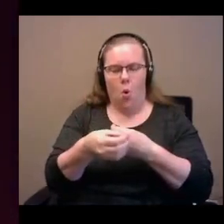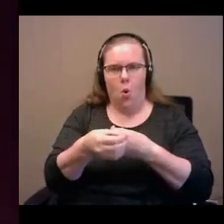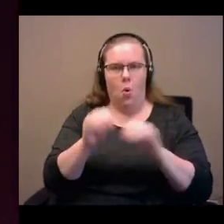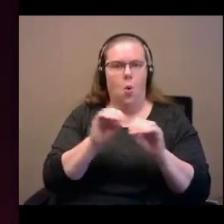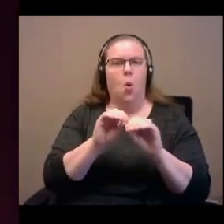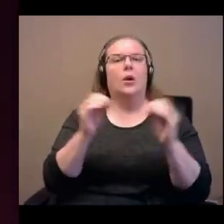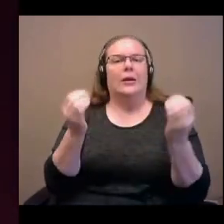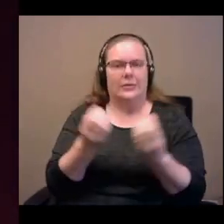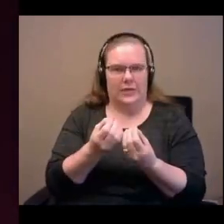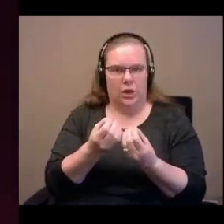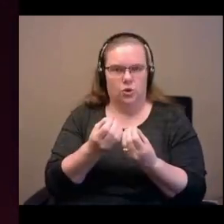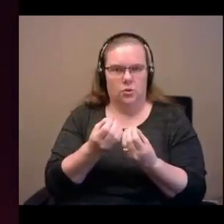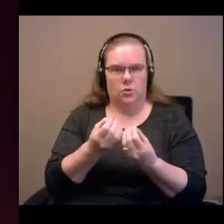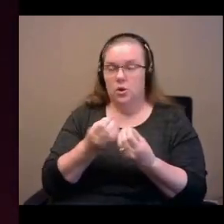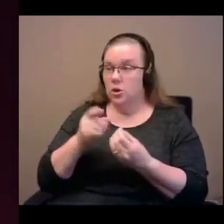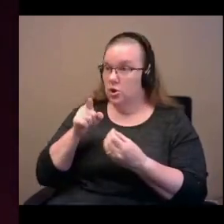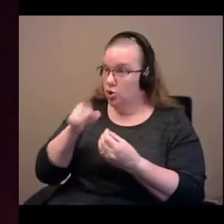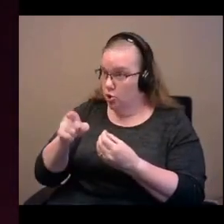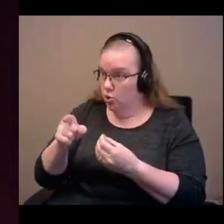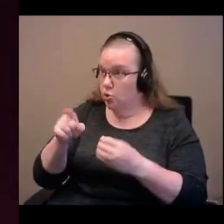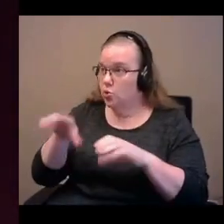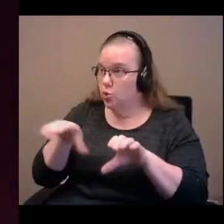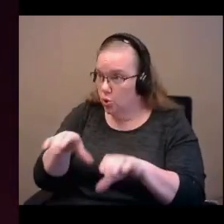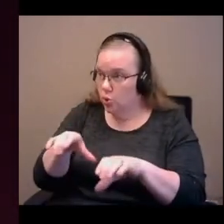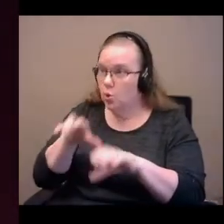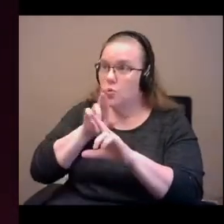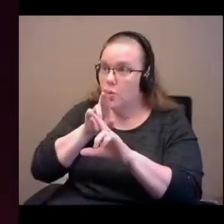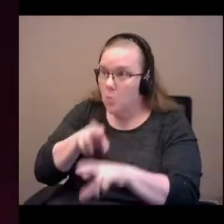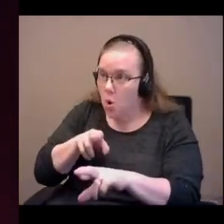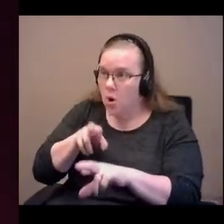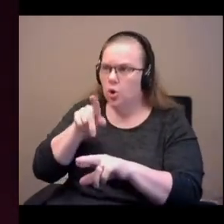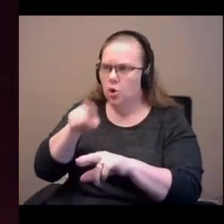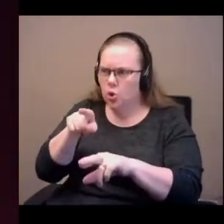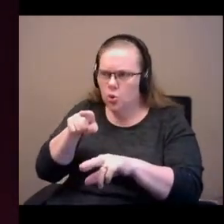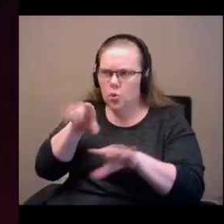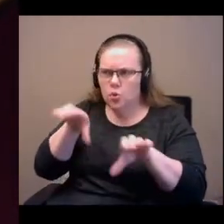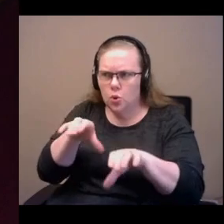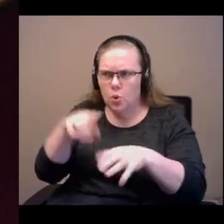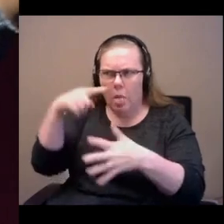can seem accusatory even when we don’t need it to. And so yes, you can grab attention, but it